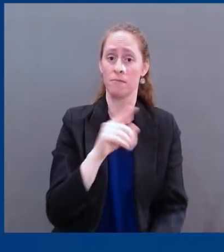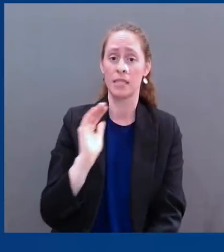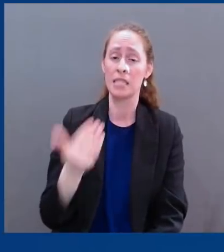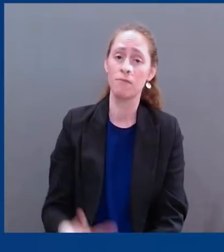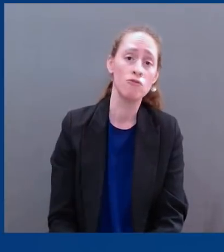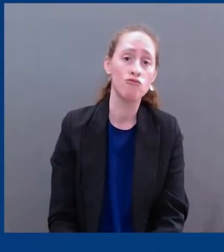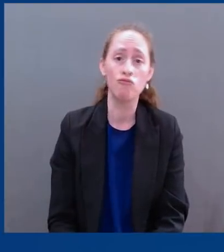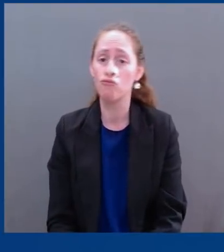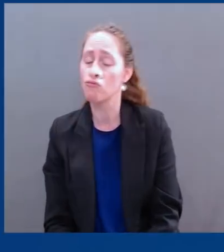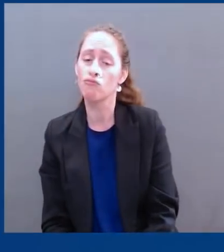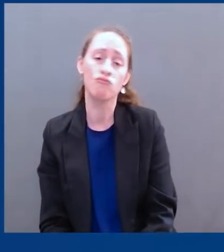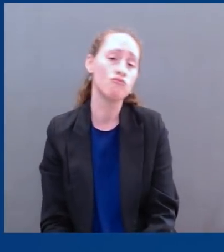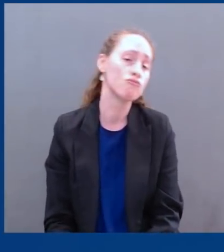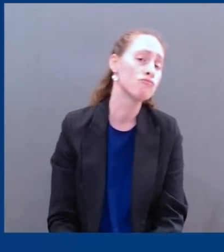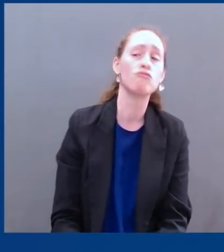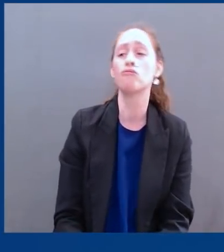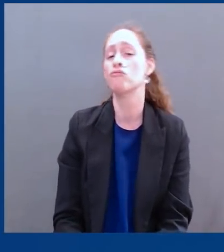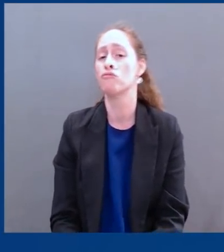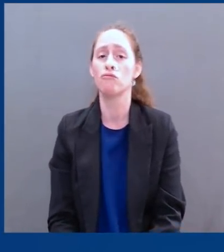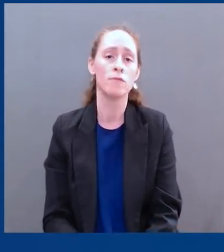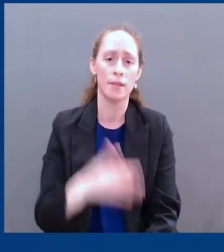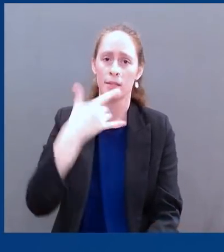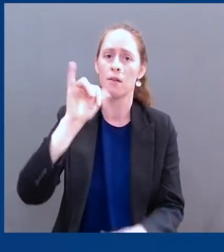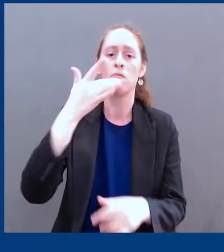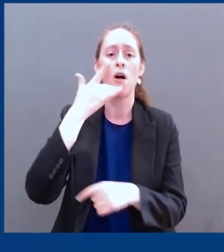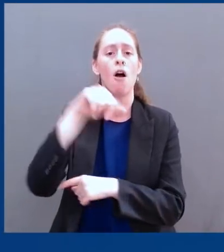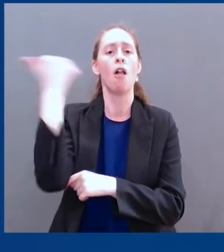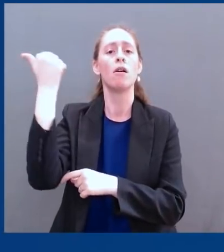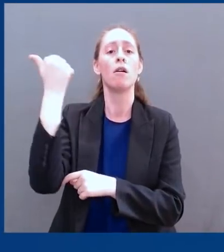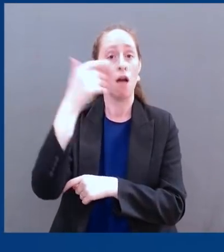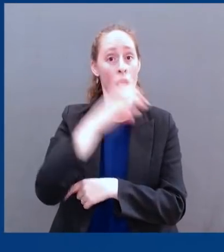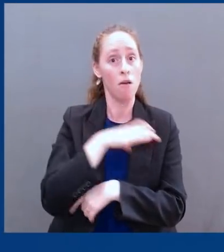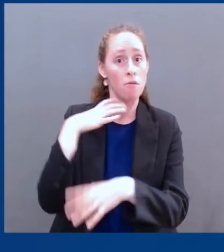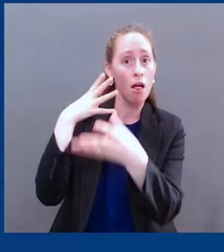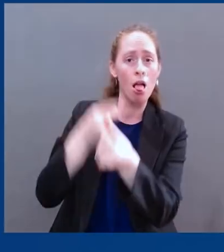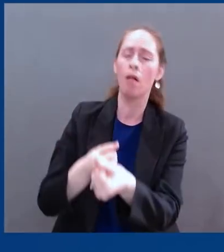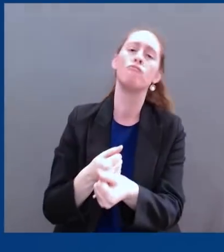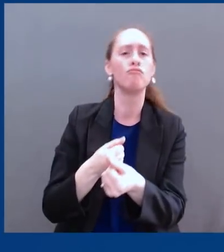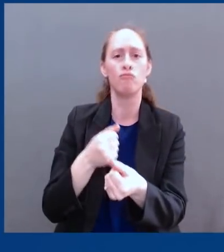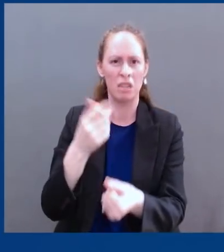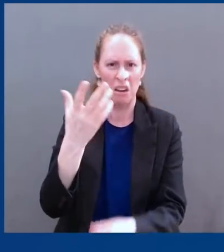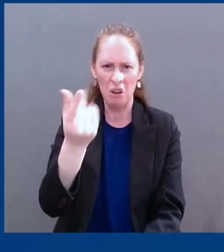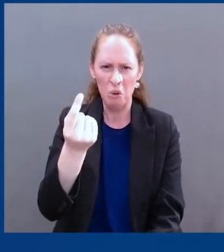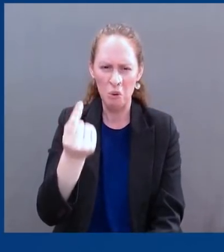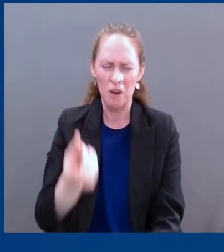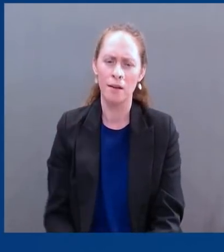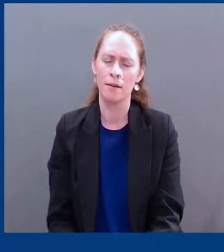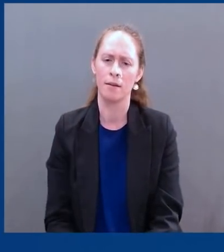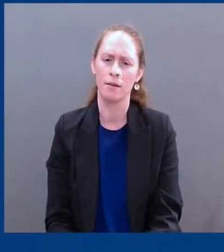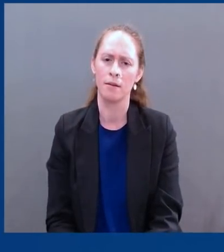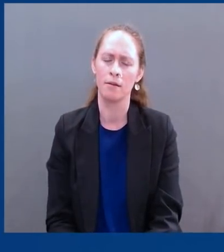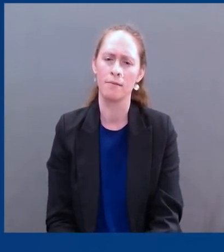Mr. Zients: So, let me just sort of step back and start with our Hill engagement and how long we've been at this.